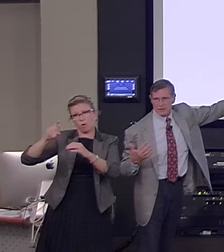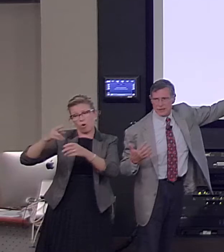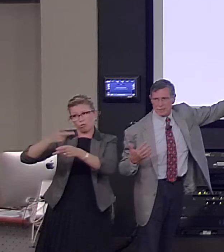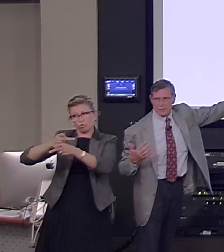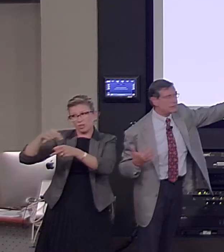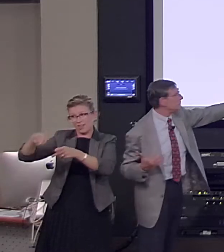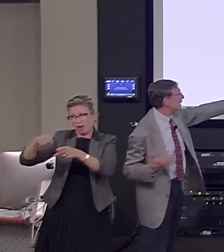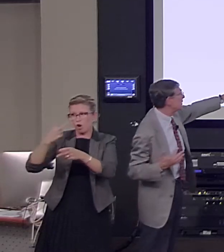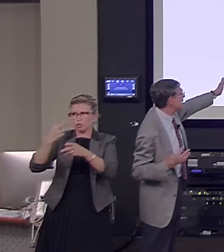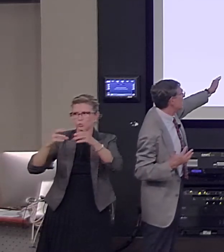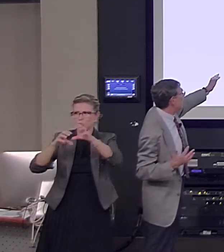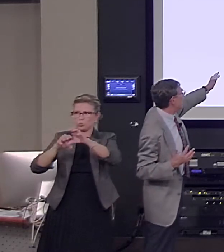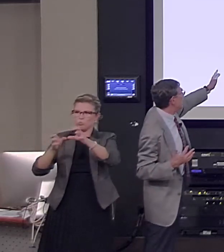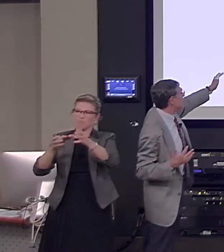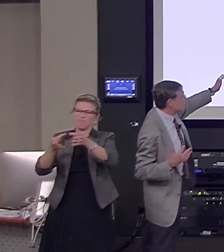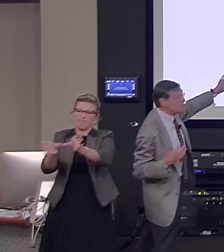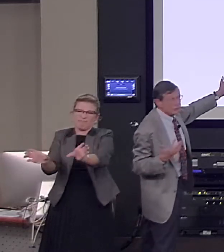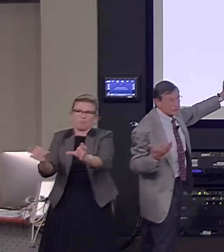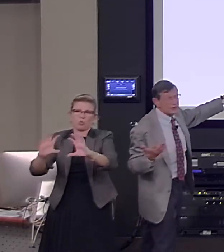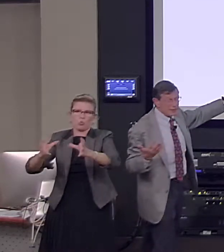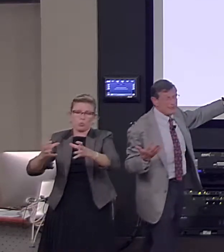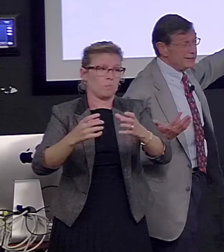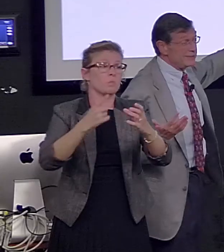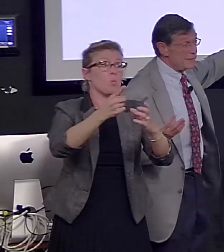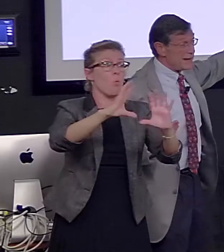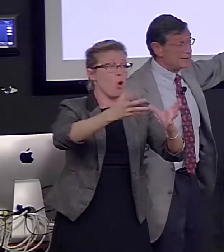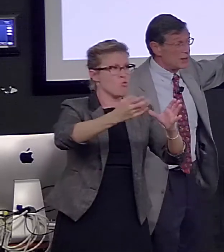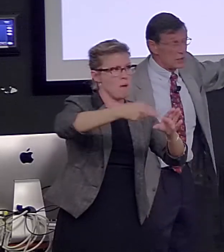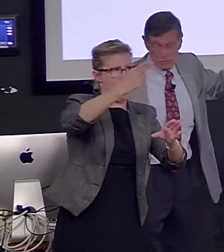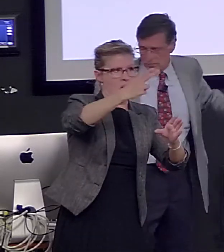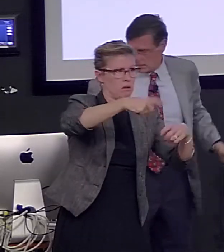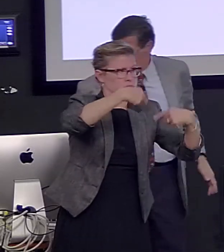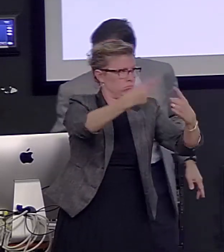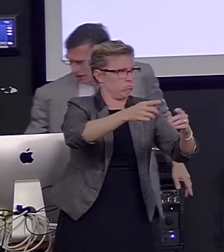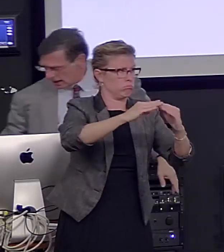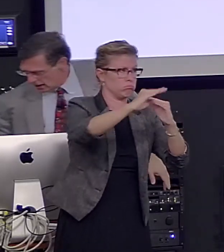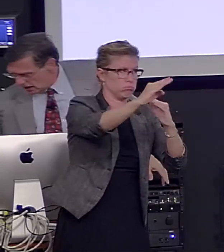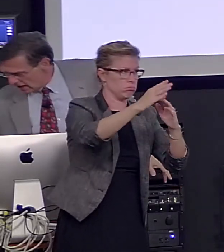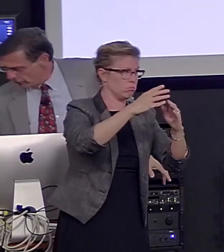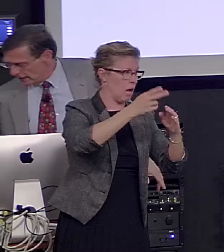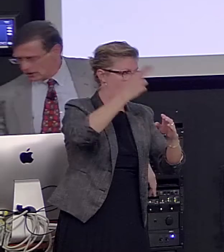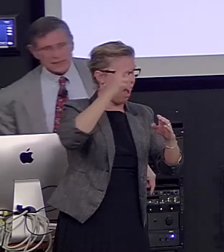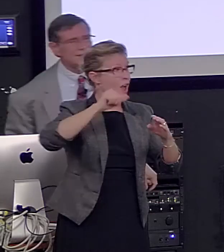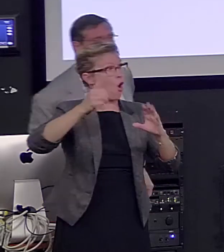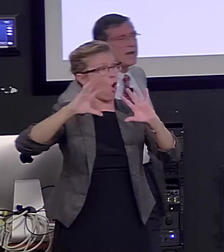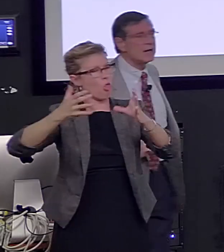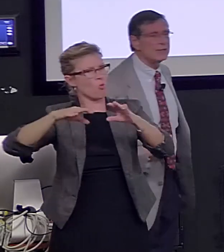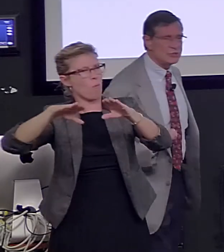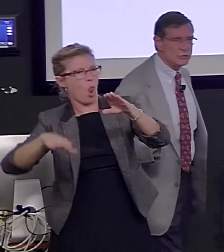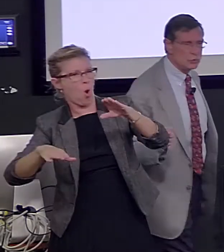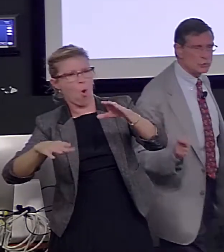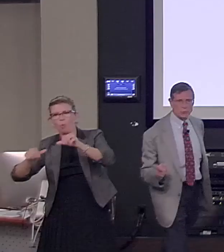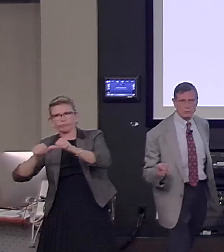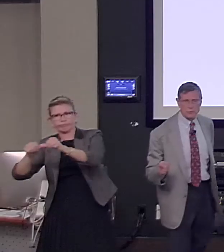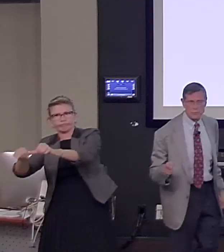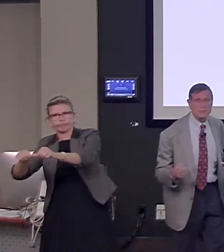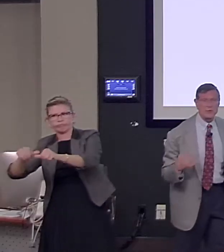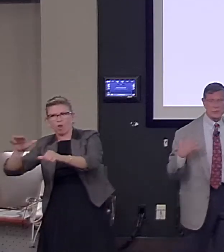the entire period of time. And a group of children that really remained low. If we look at the care as usual group, those are